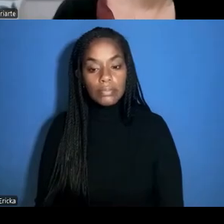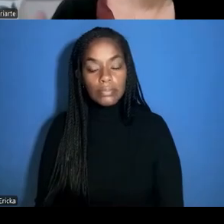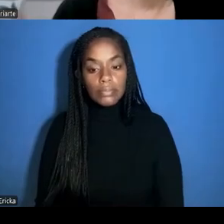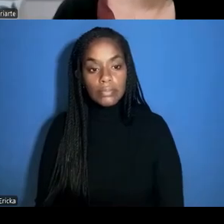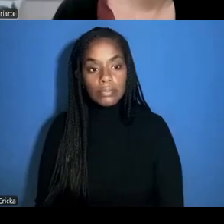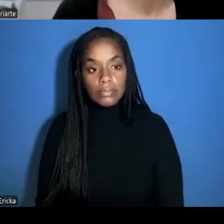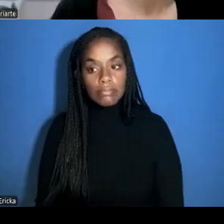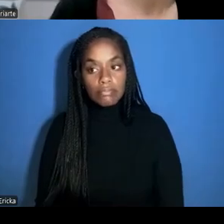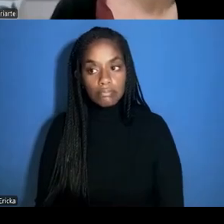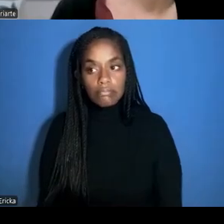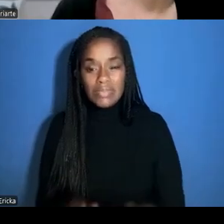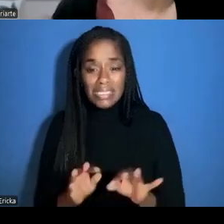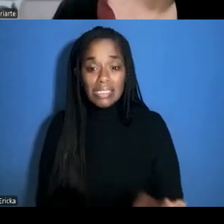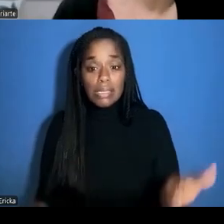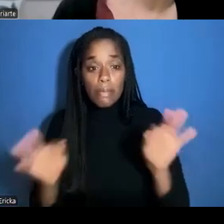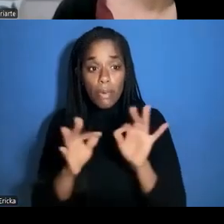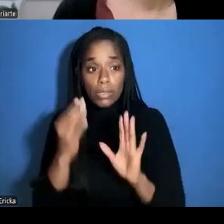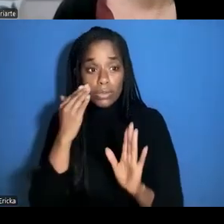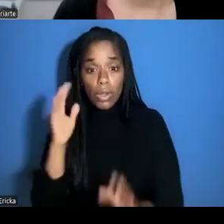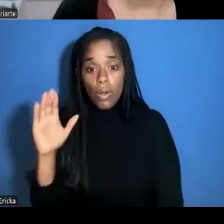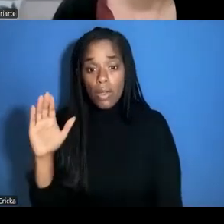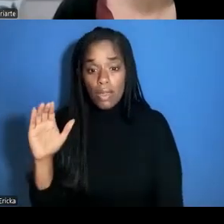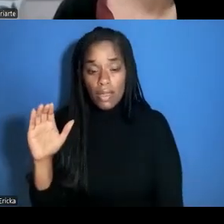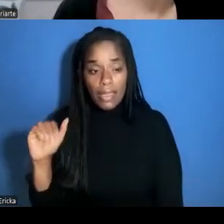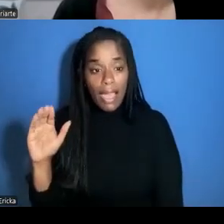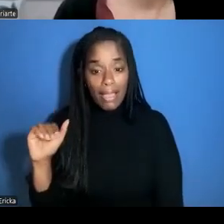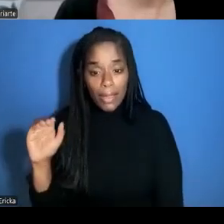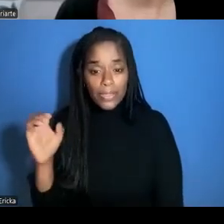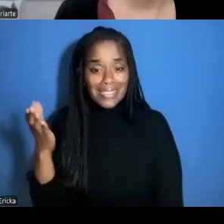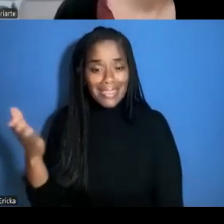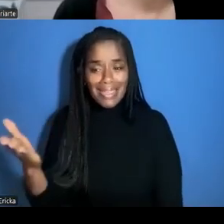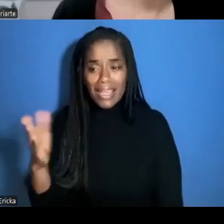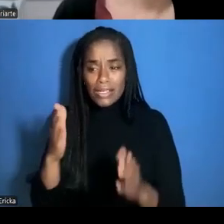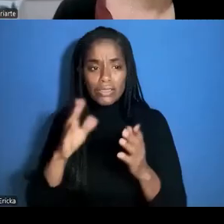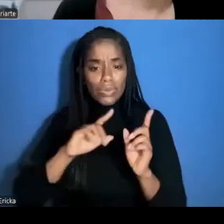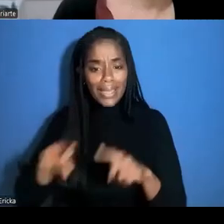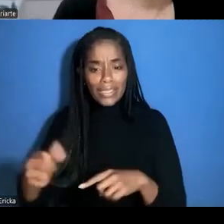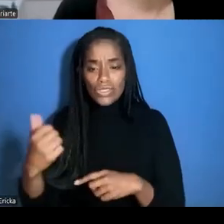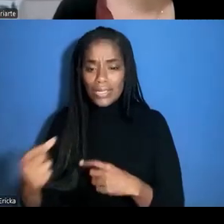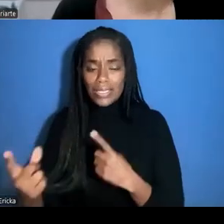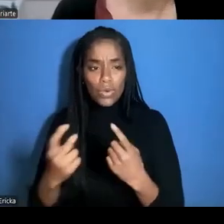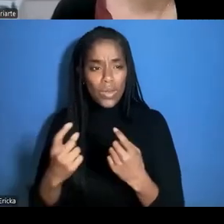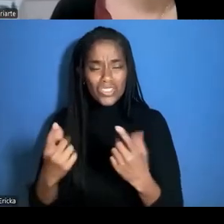is there to answer any questions. So anything at all, you can reach out to them, they can help you,